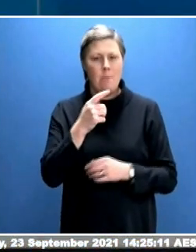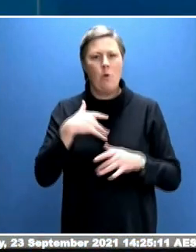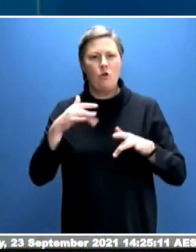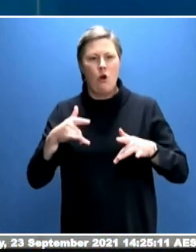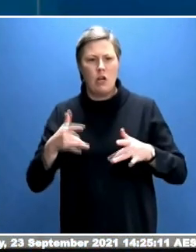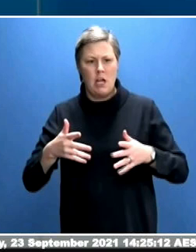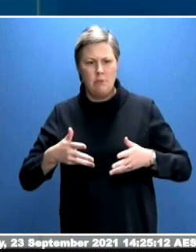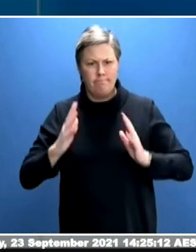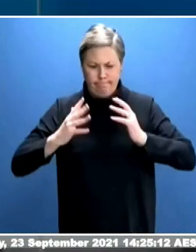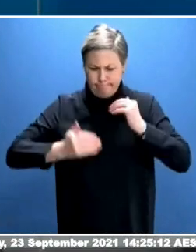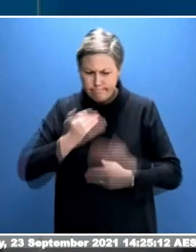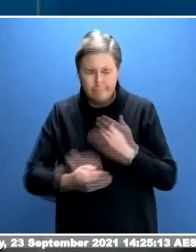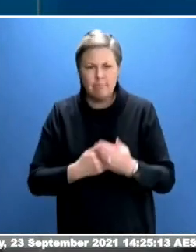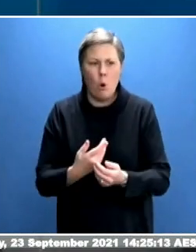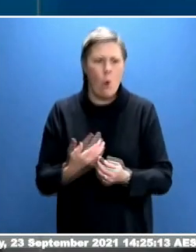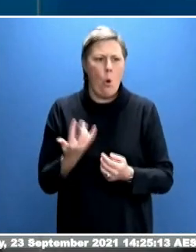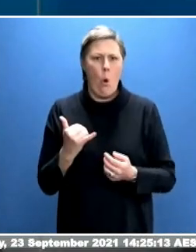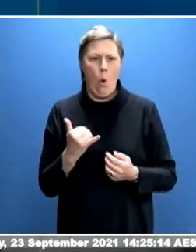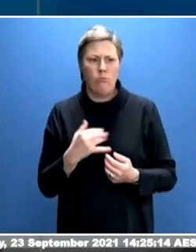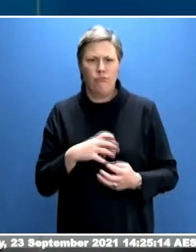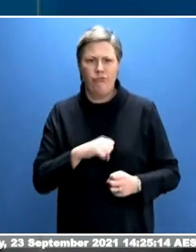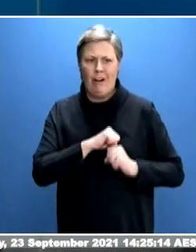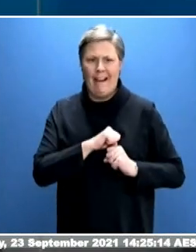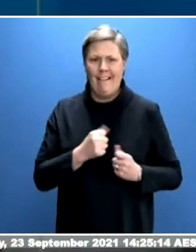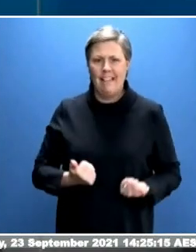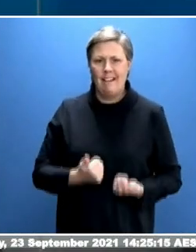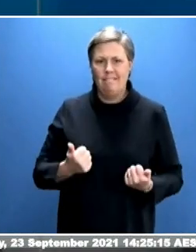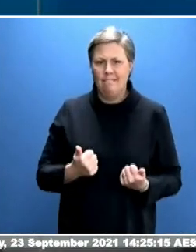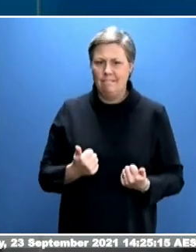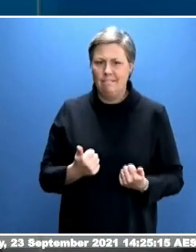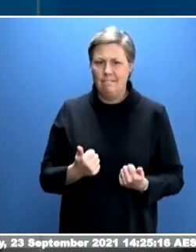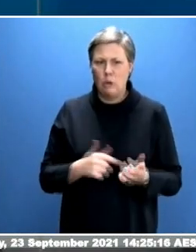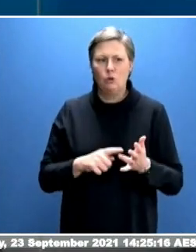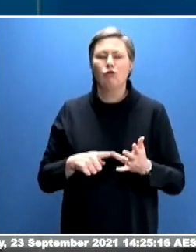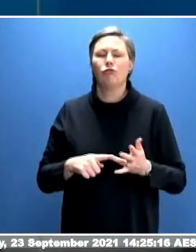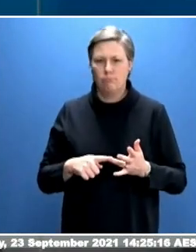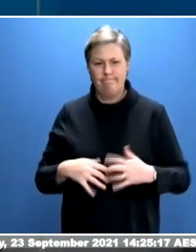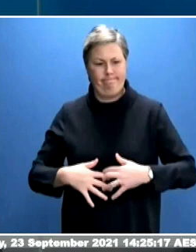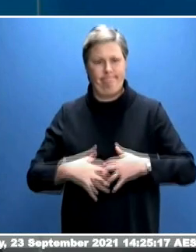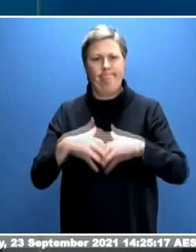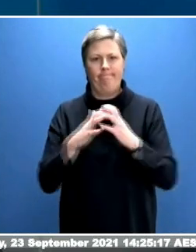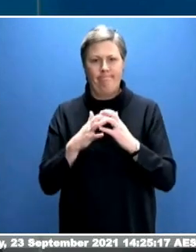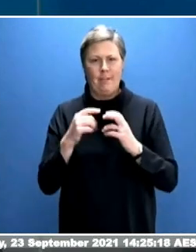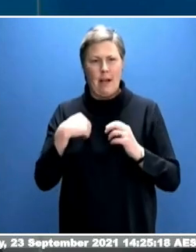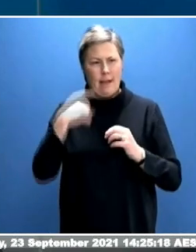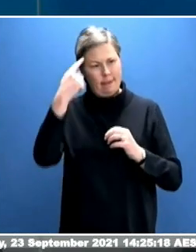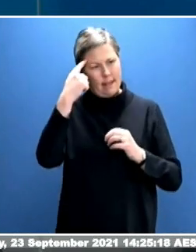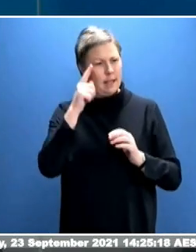I think it got to the point in early April, or mid-April 2020, where it was